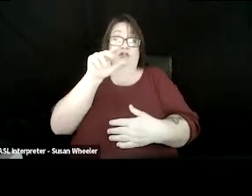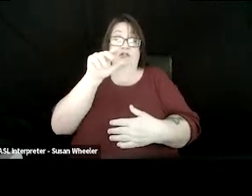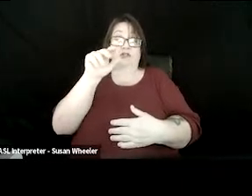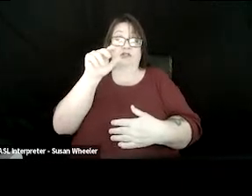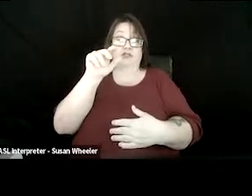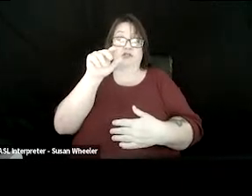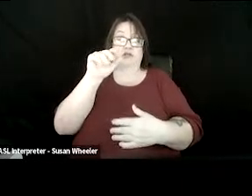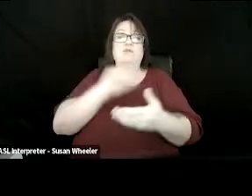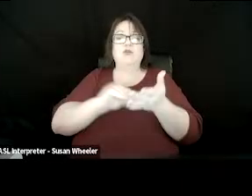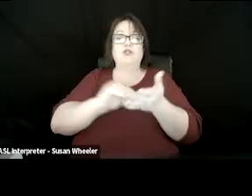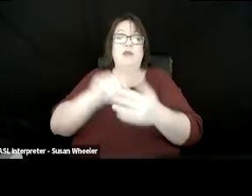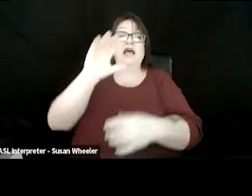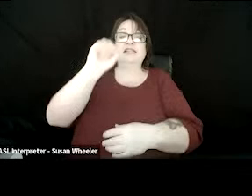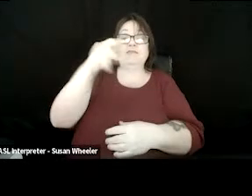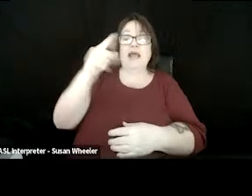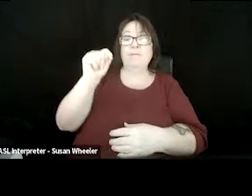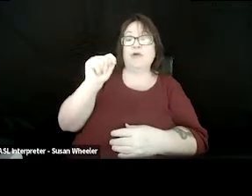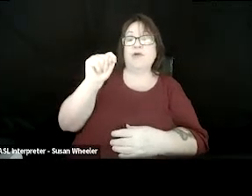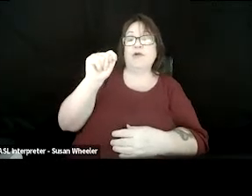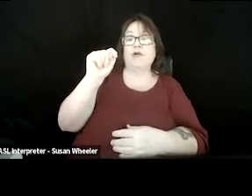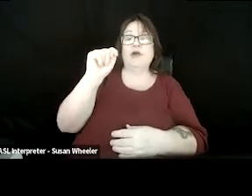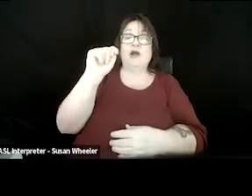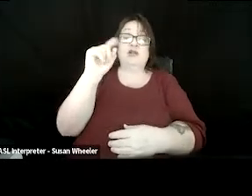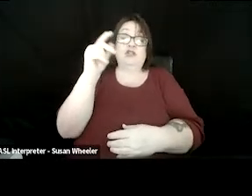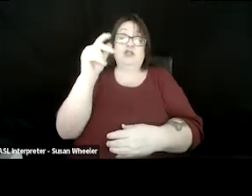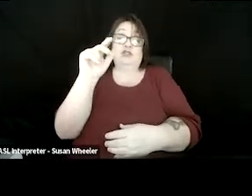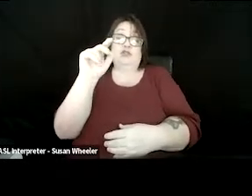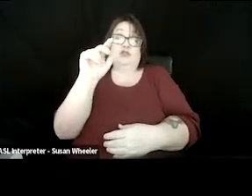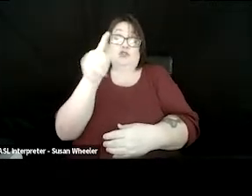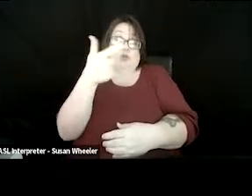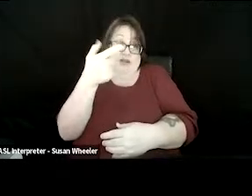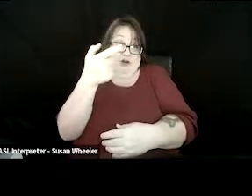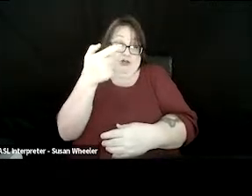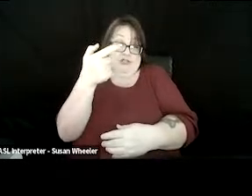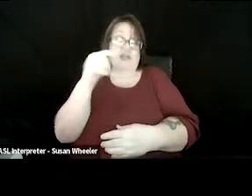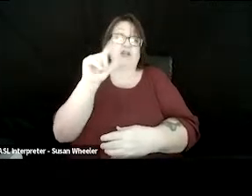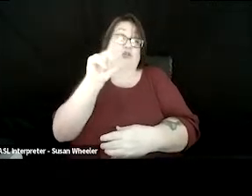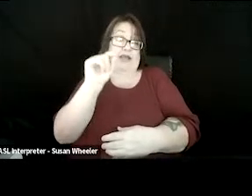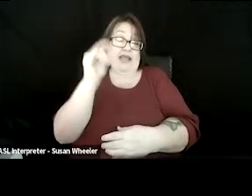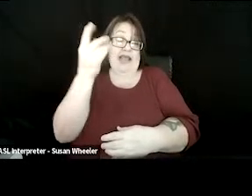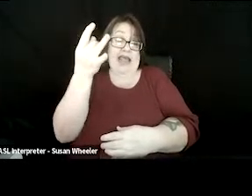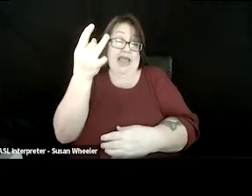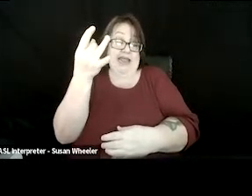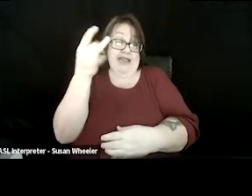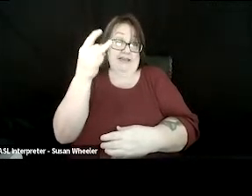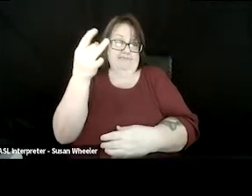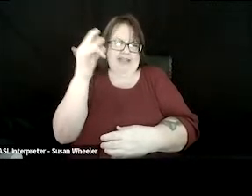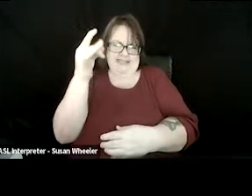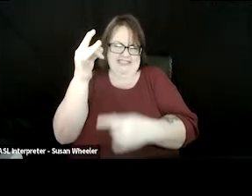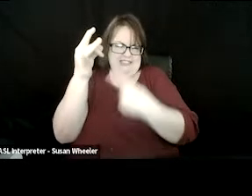the employer can send you a letter and say, we know we promised or we know that we hired you